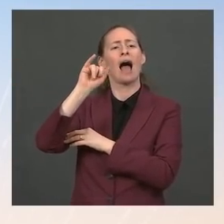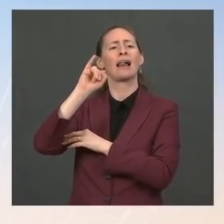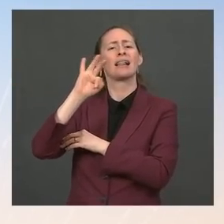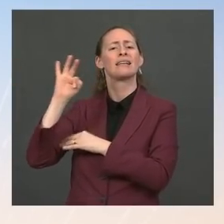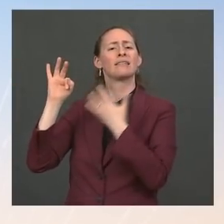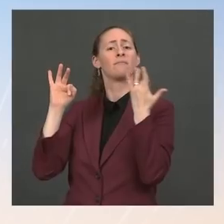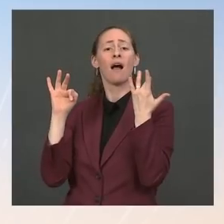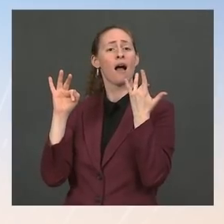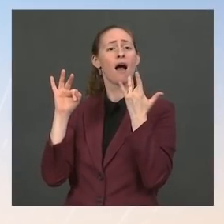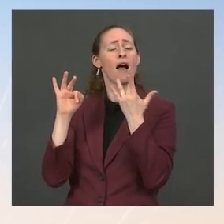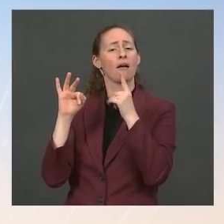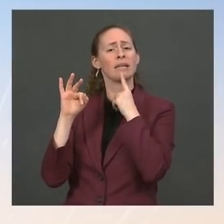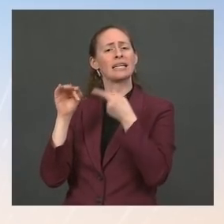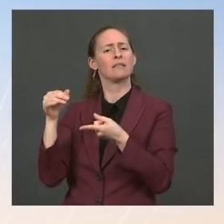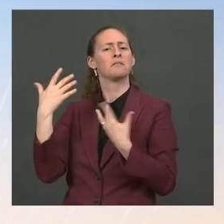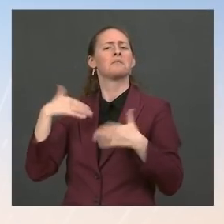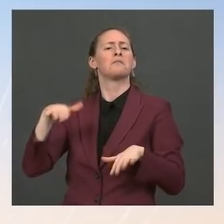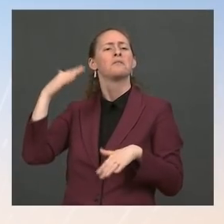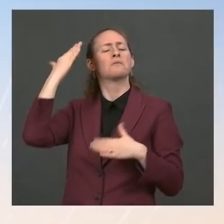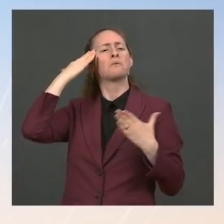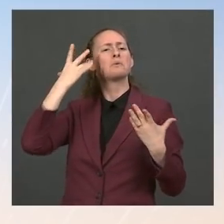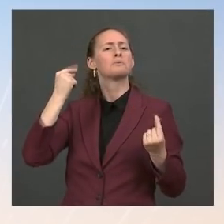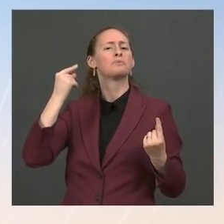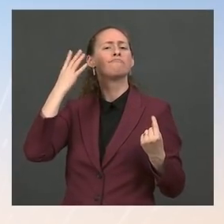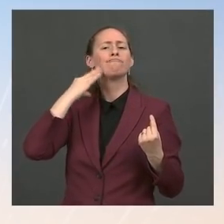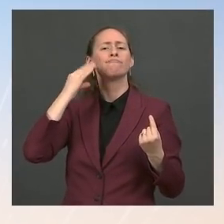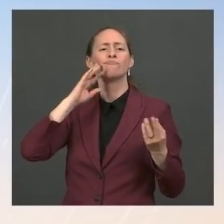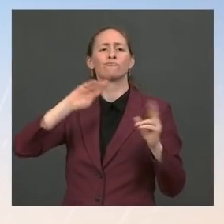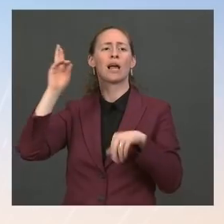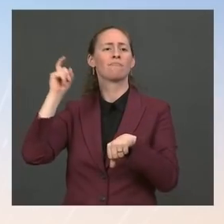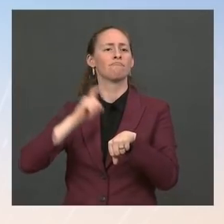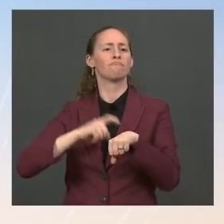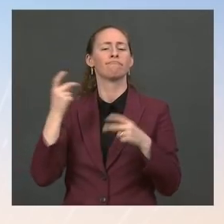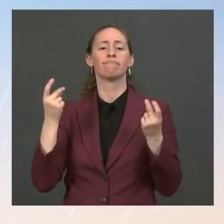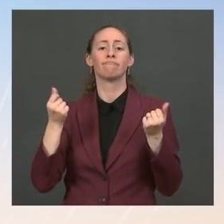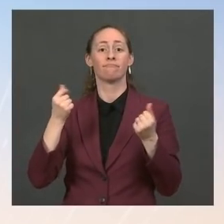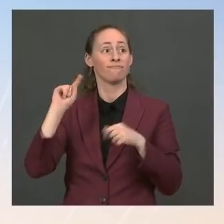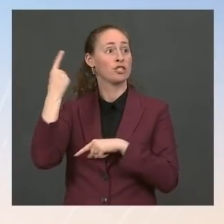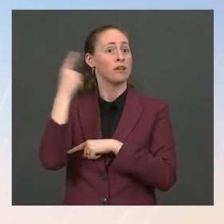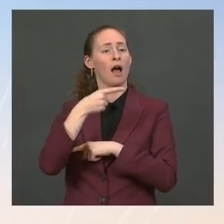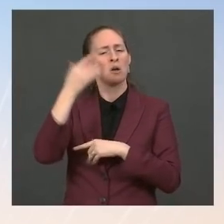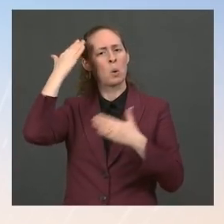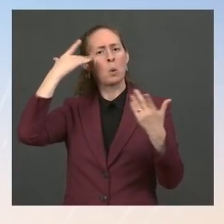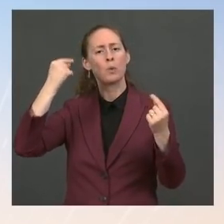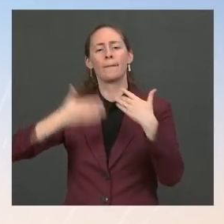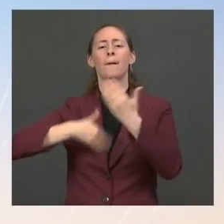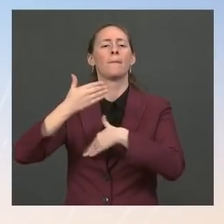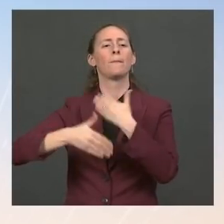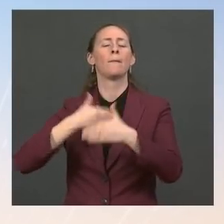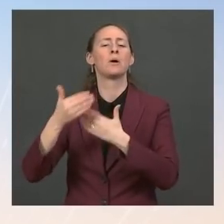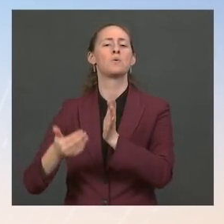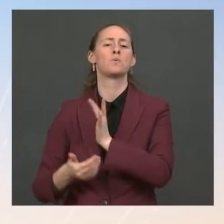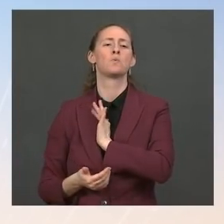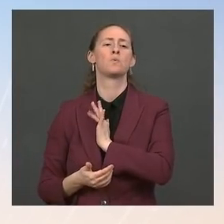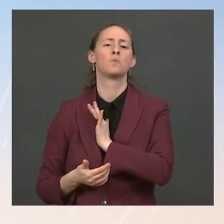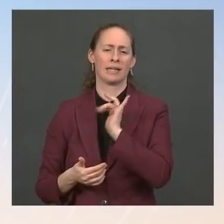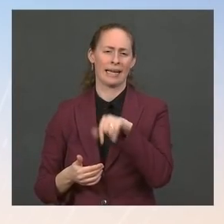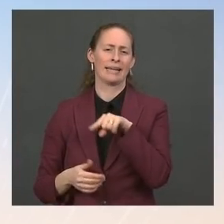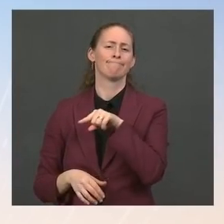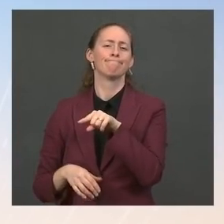and that's probably why -- the reason why he was supported and passed with overwhelming support of Democrats and Republicans just five years ago.